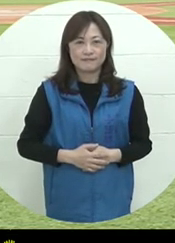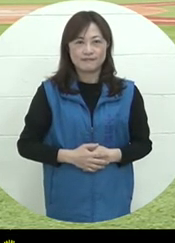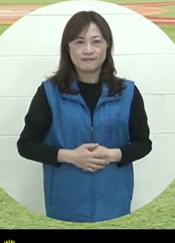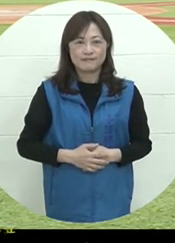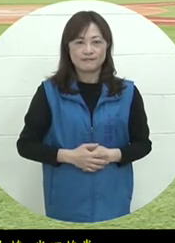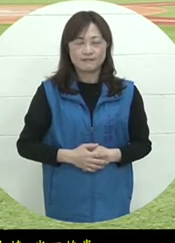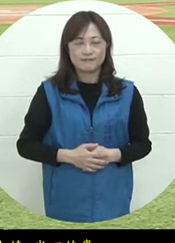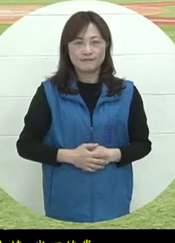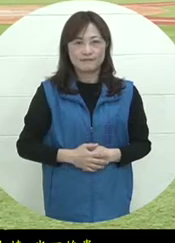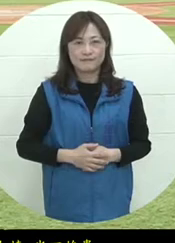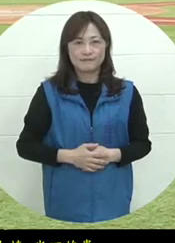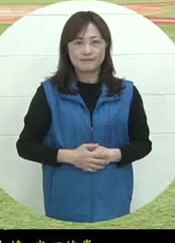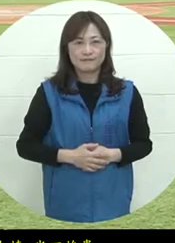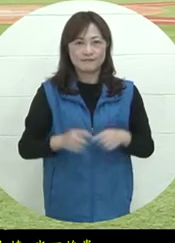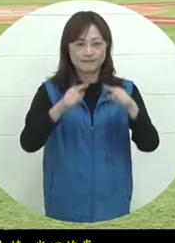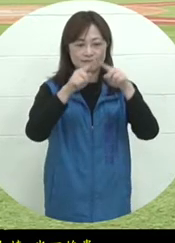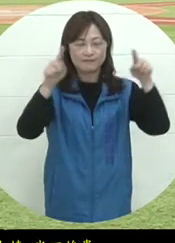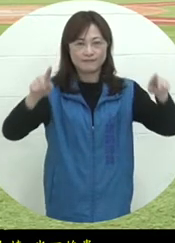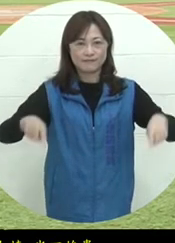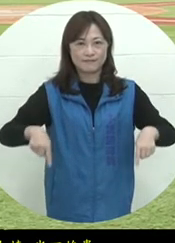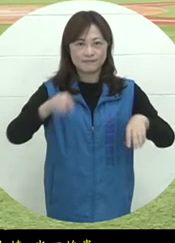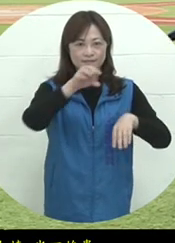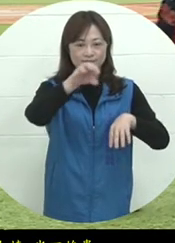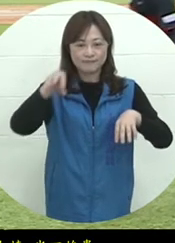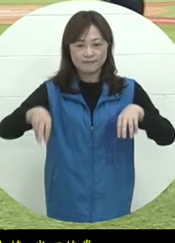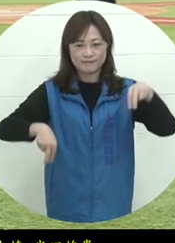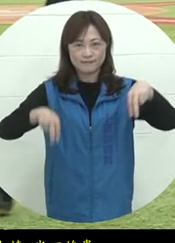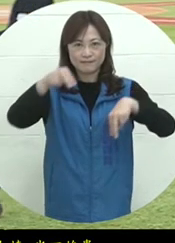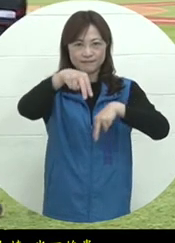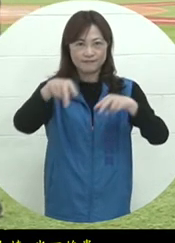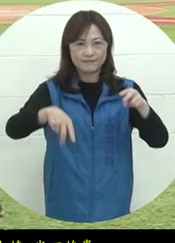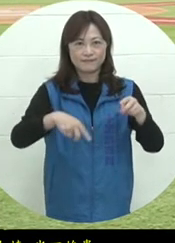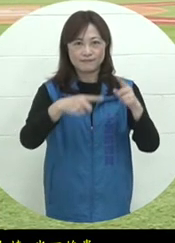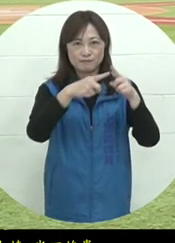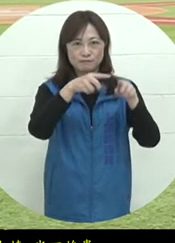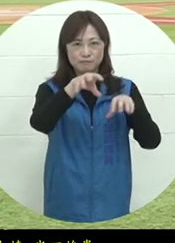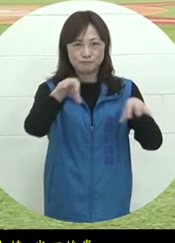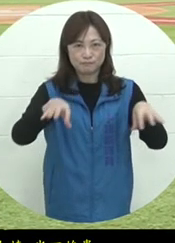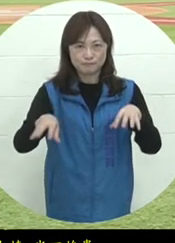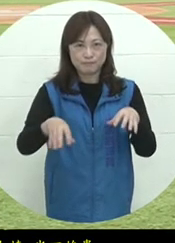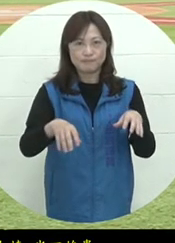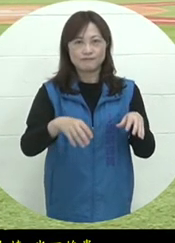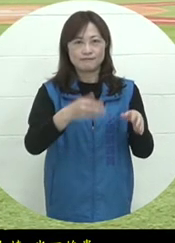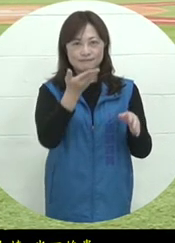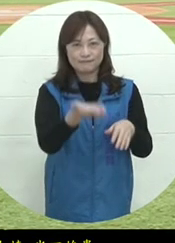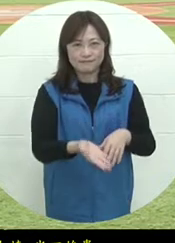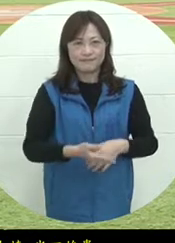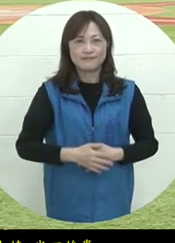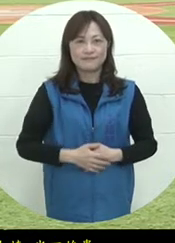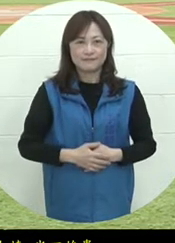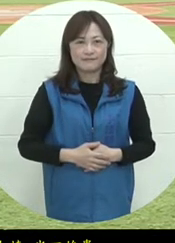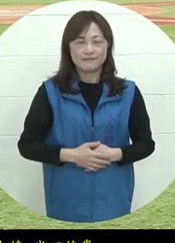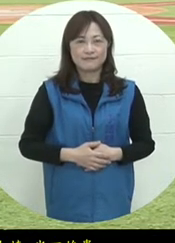3, especially Benzman . The starting pitcher of yesterday's first game is silver win, left, long , center field, gone